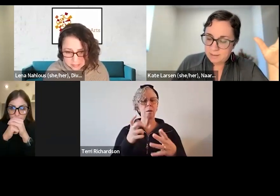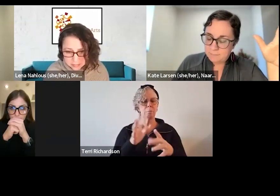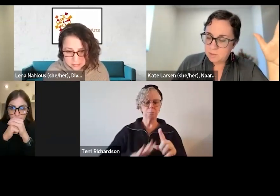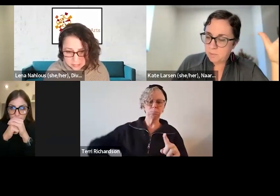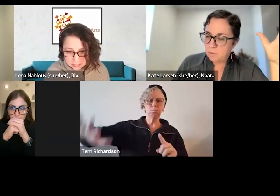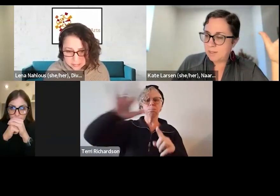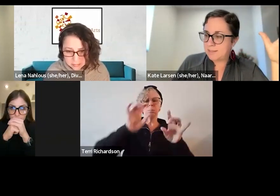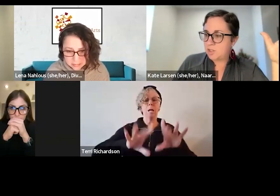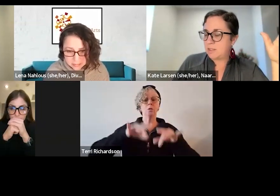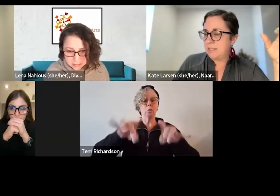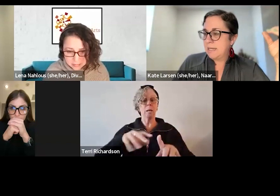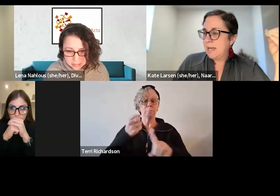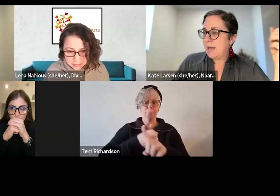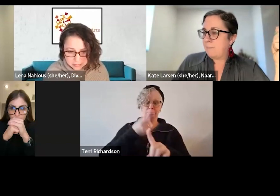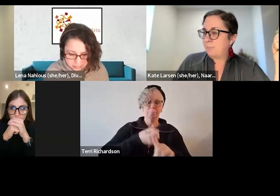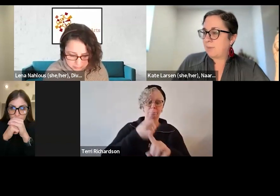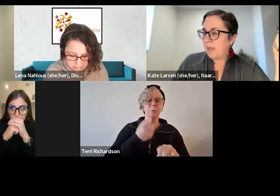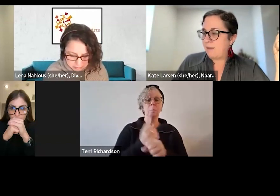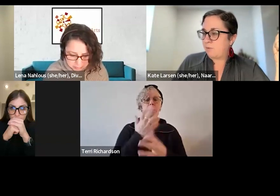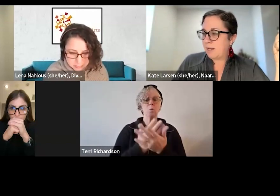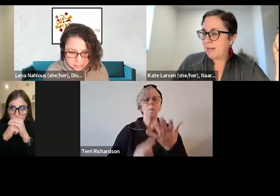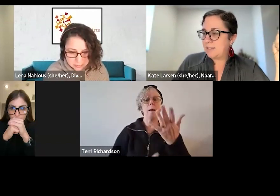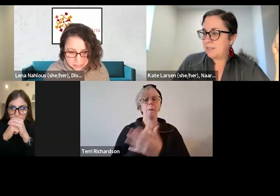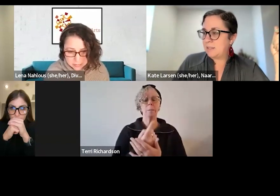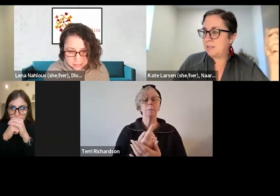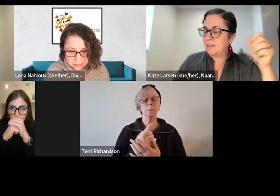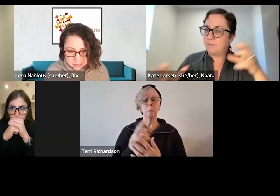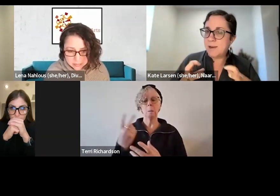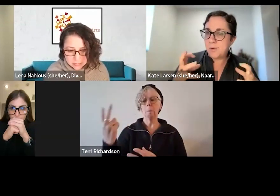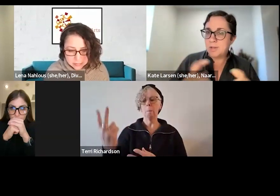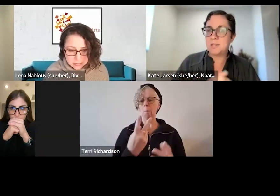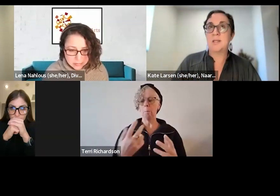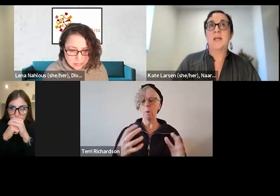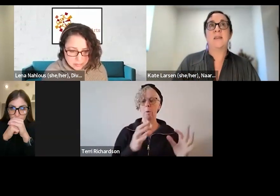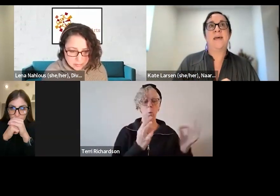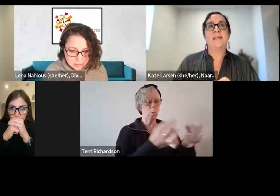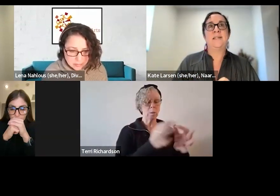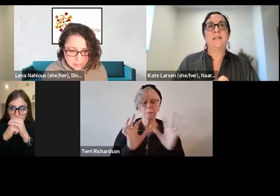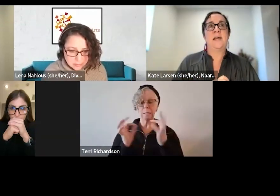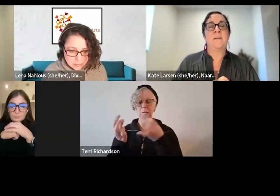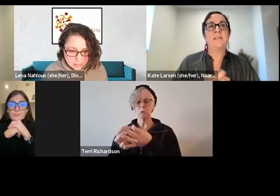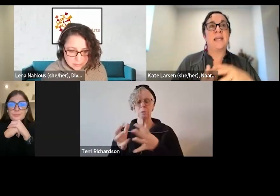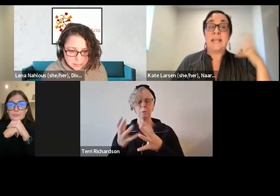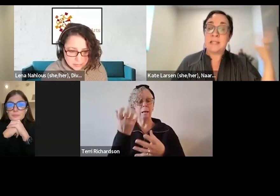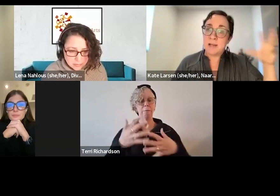And so both organisations have created frameworks that say,